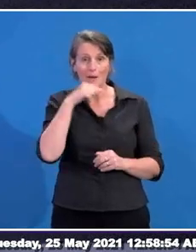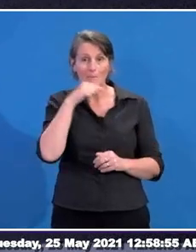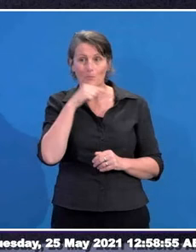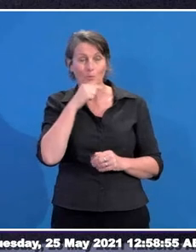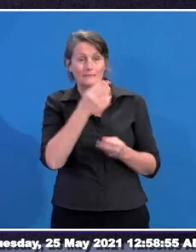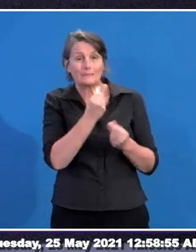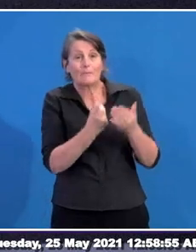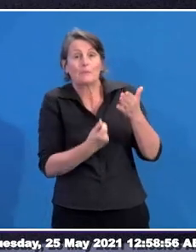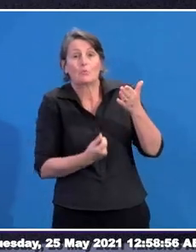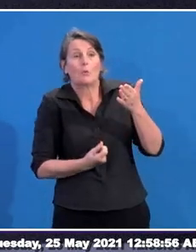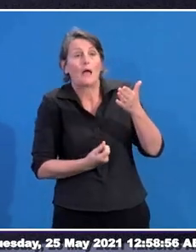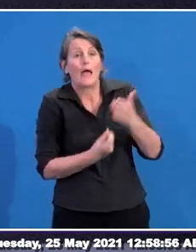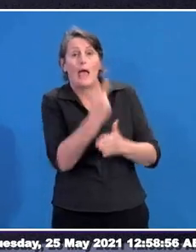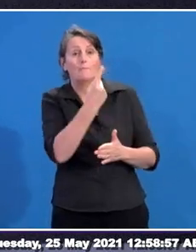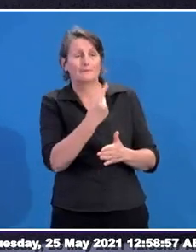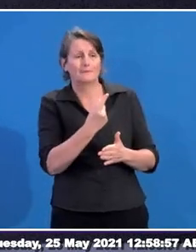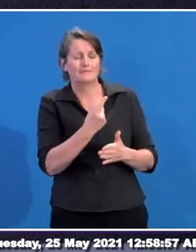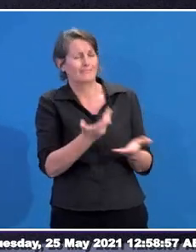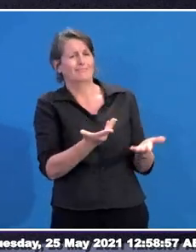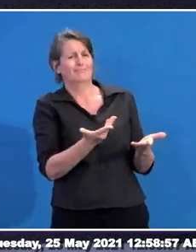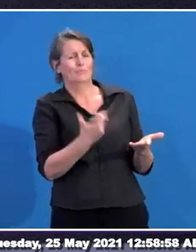could have possibly been prevented.